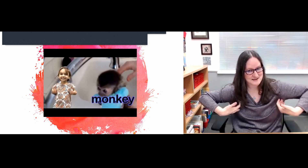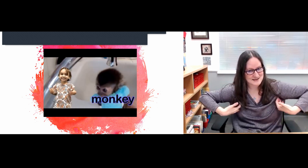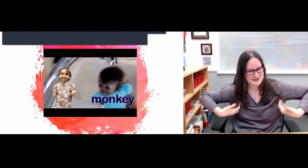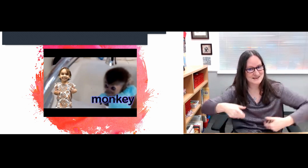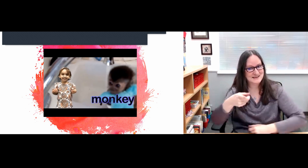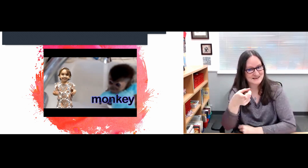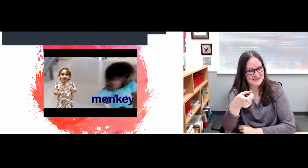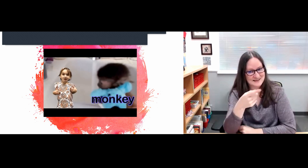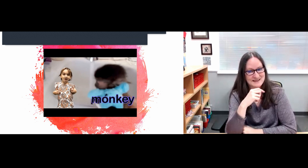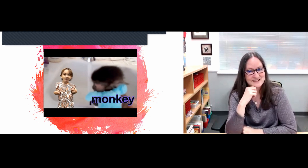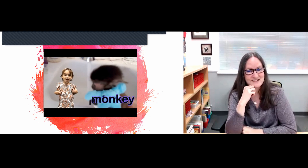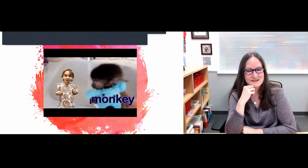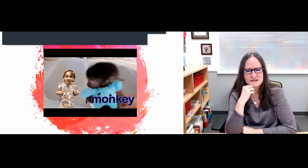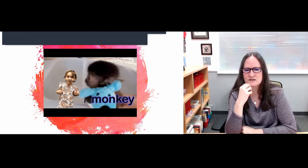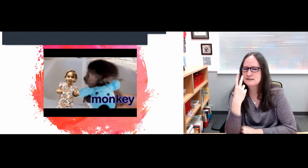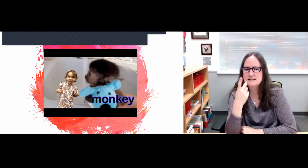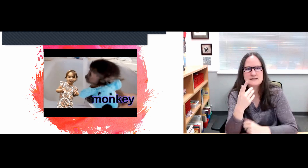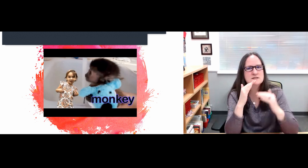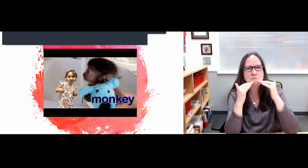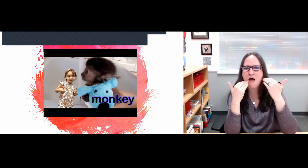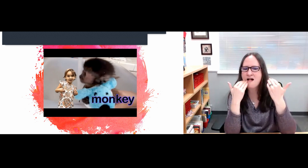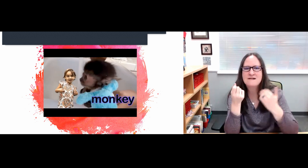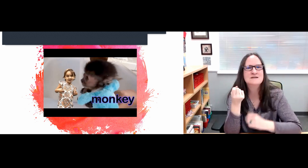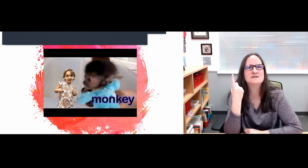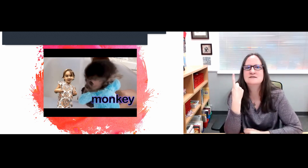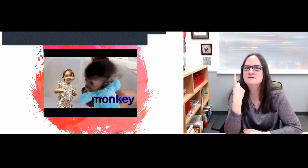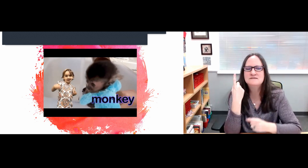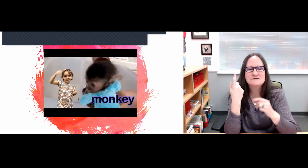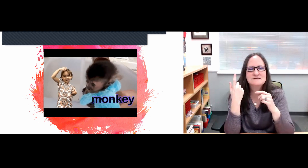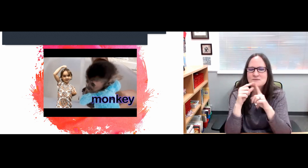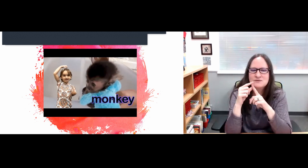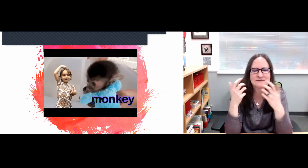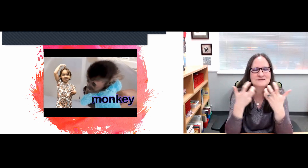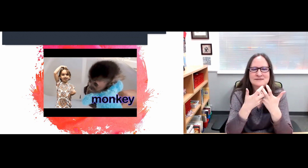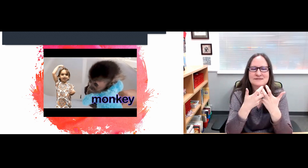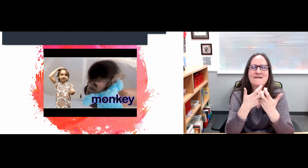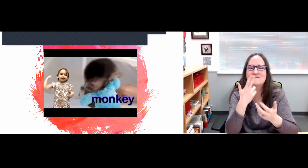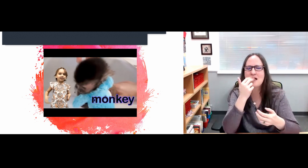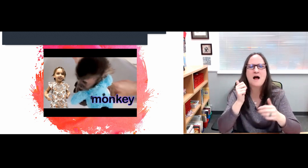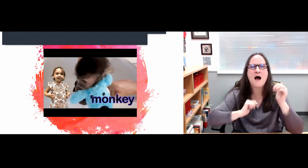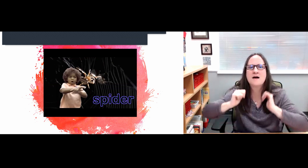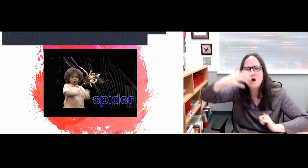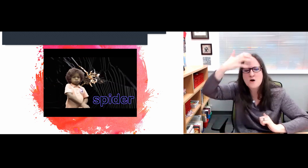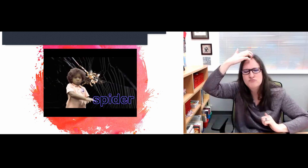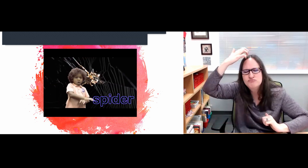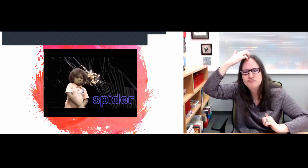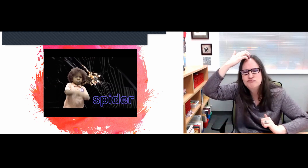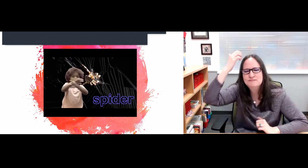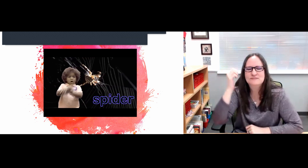Another handshape. Yep. Claw for monkey. Oh, and the smile. It's so appropriate with the